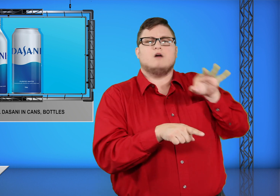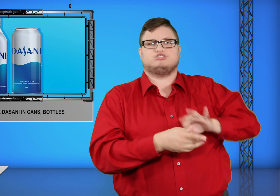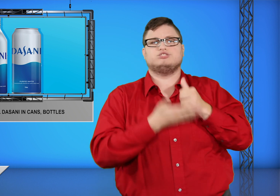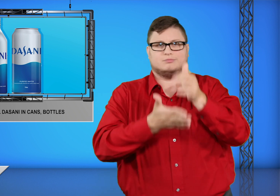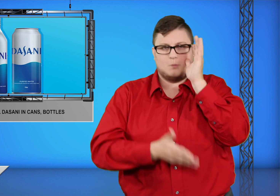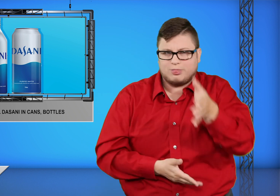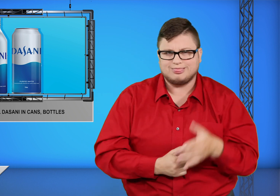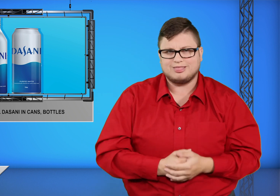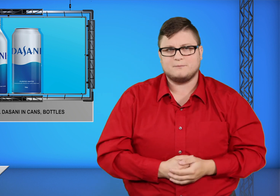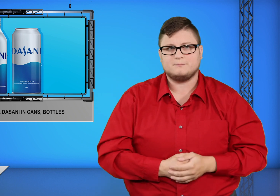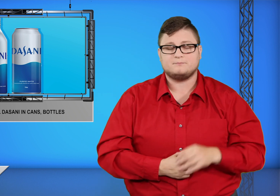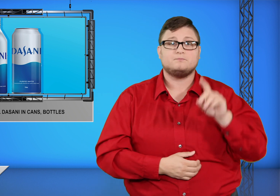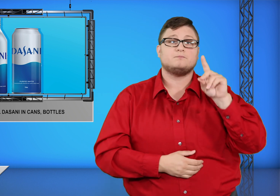likely help.